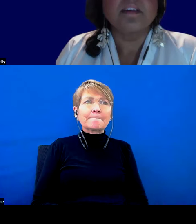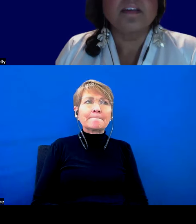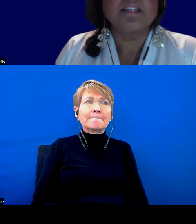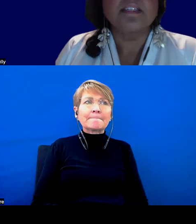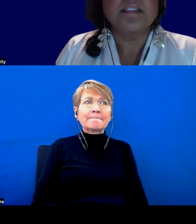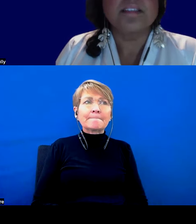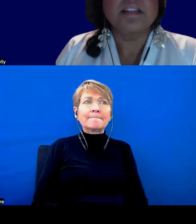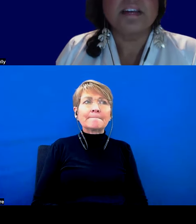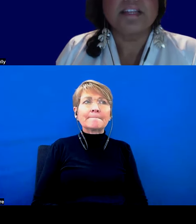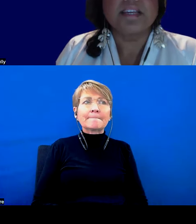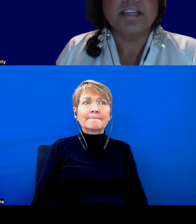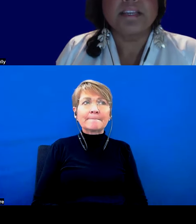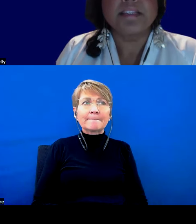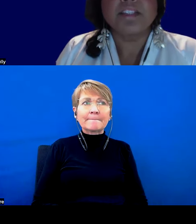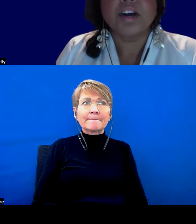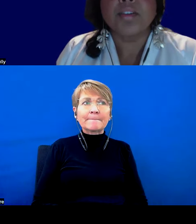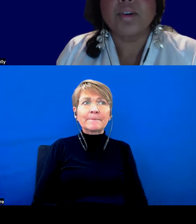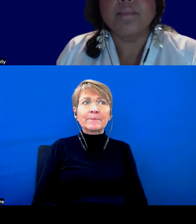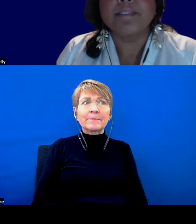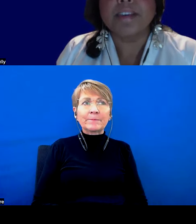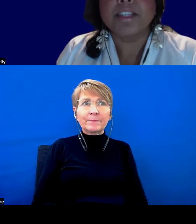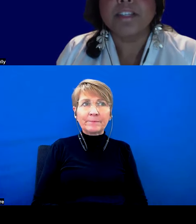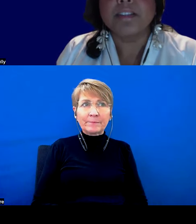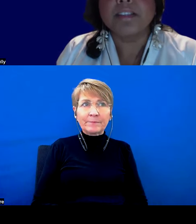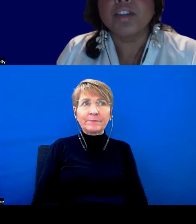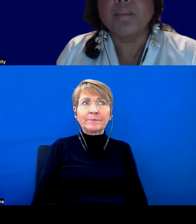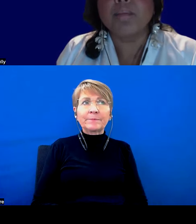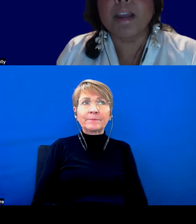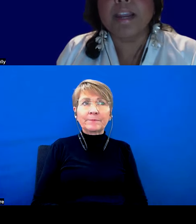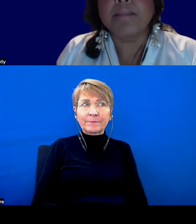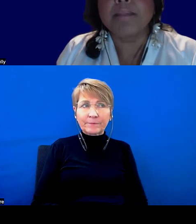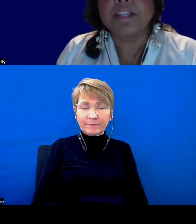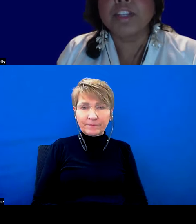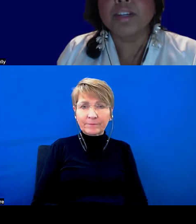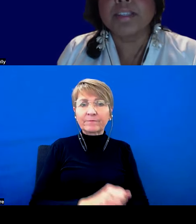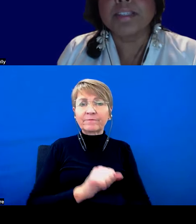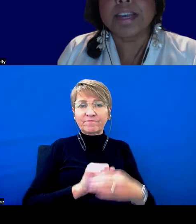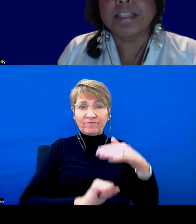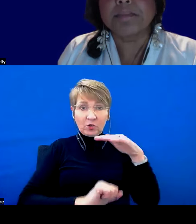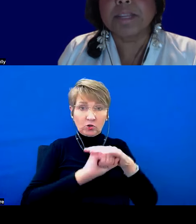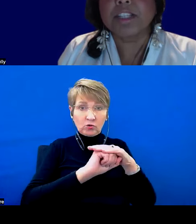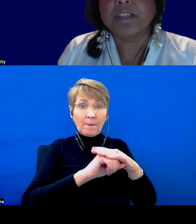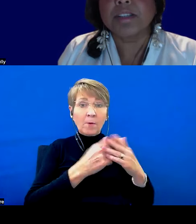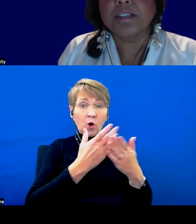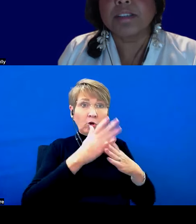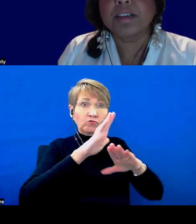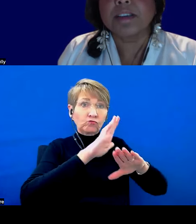So this slide is titled 'Observations'. Top right image shows stacked pictures,